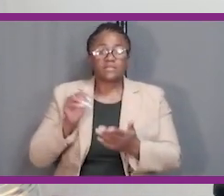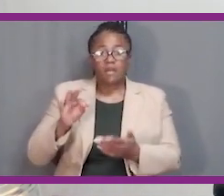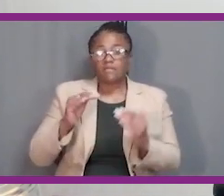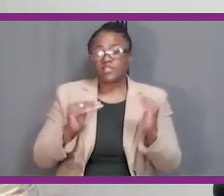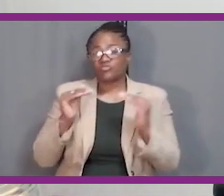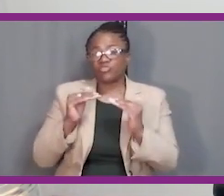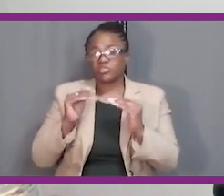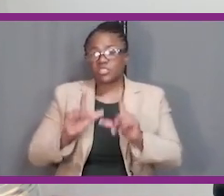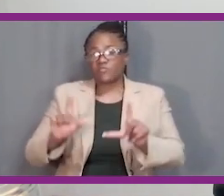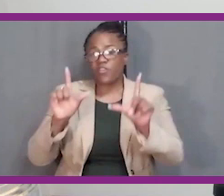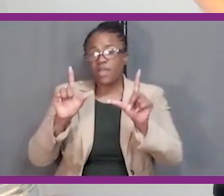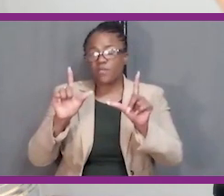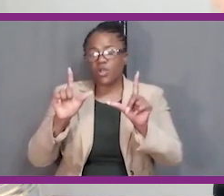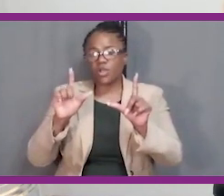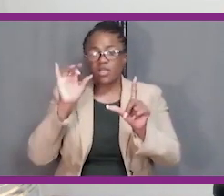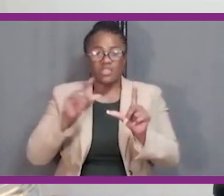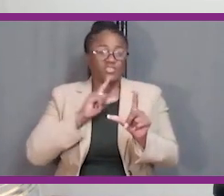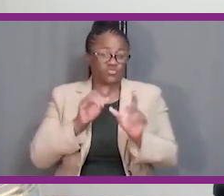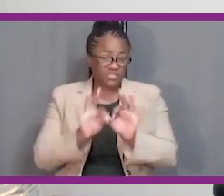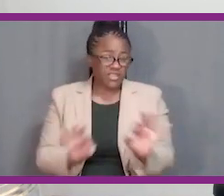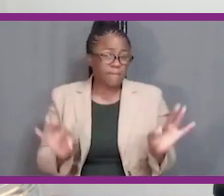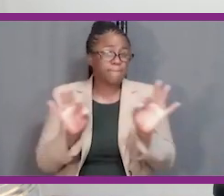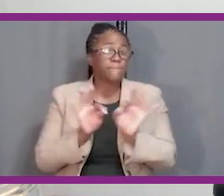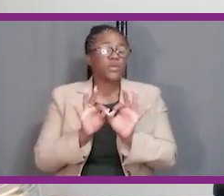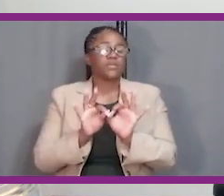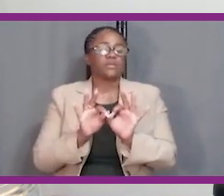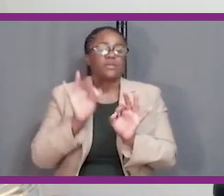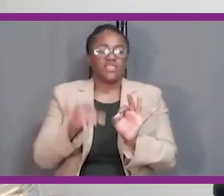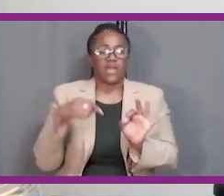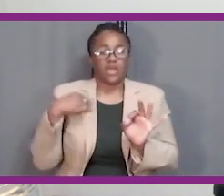also saying, "Look, we don't want to just expand the ranks of the privilege and the status quo and